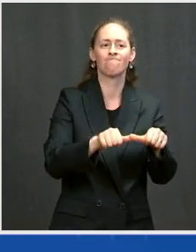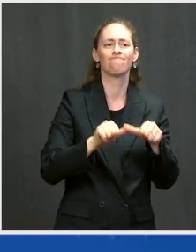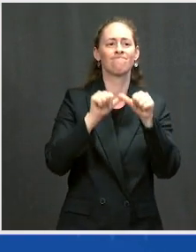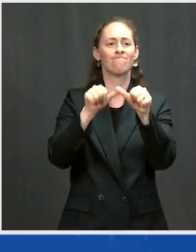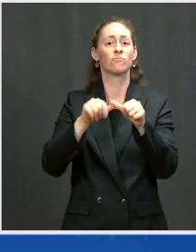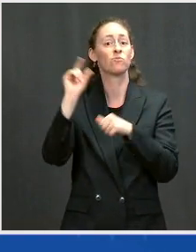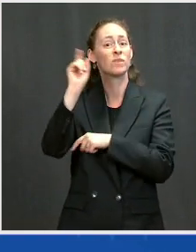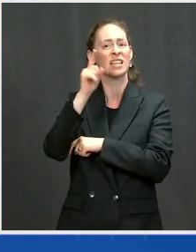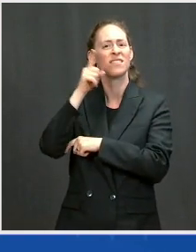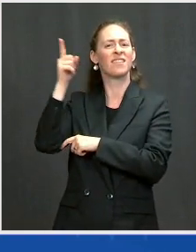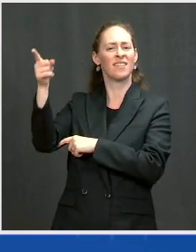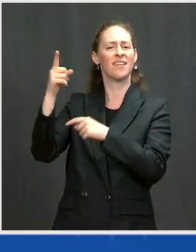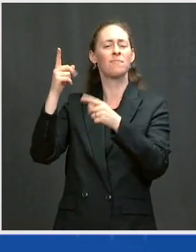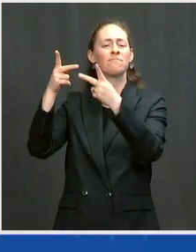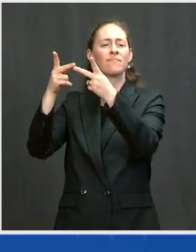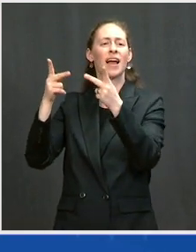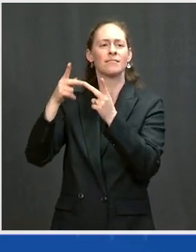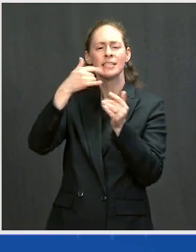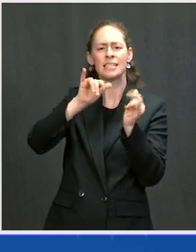and letting them know he's there with them.